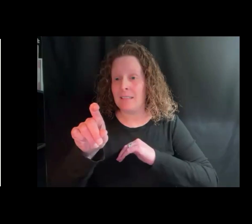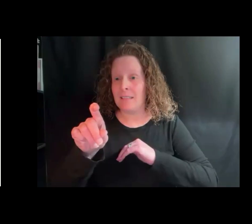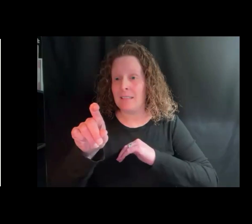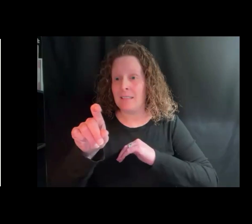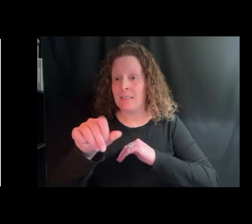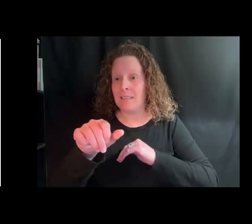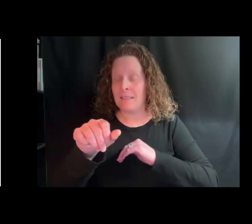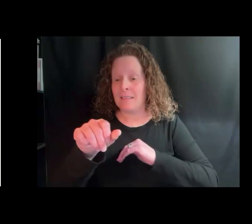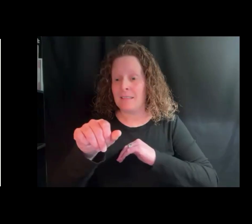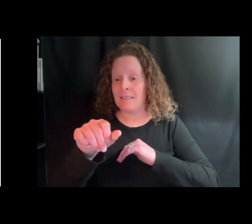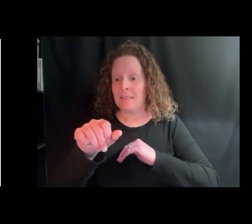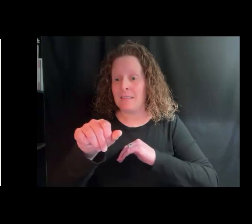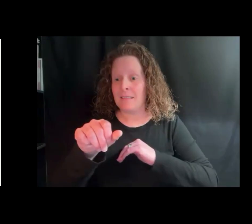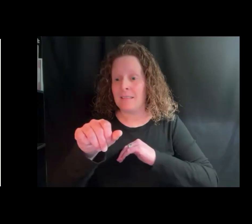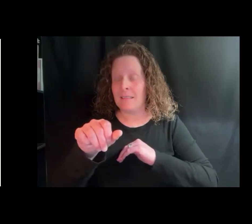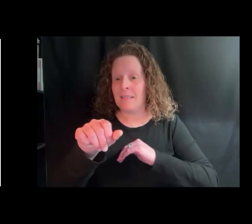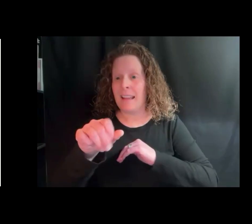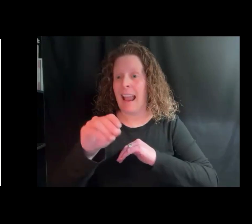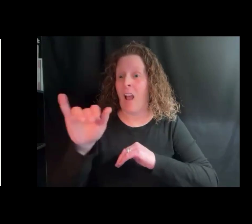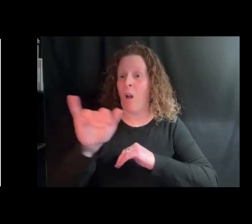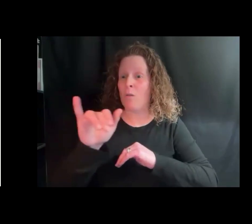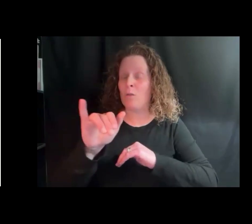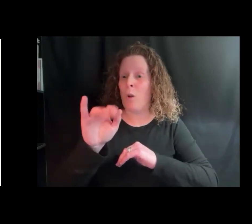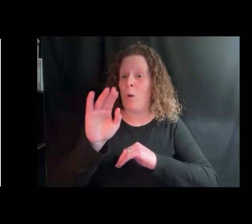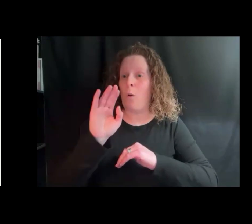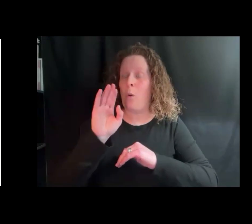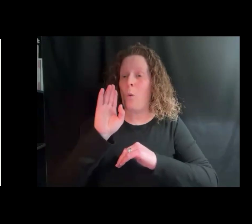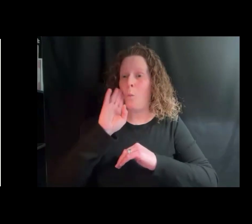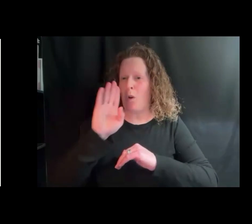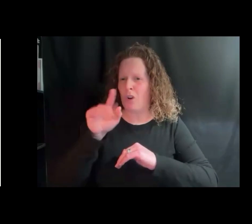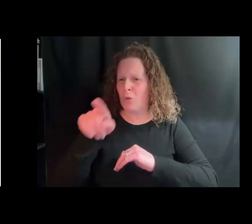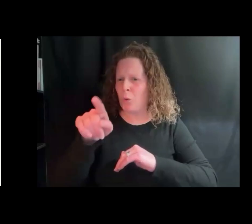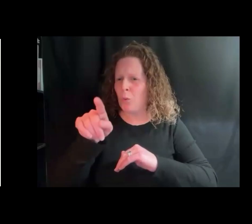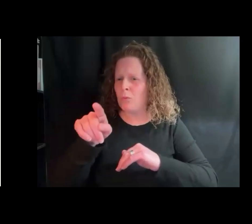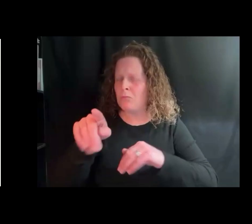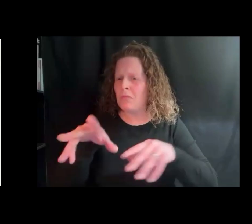with this fifty to sixty percent of the information